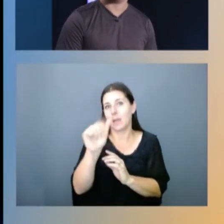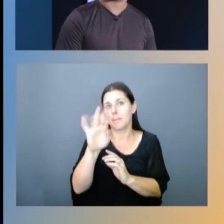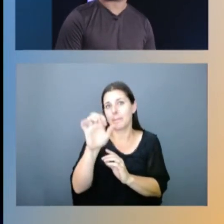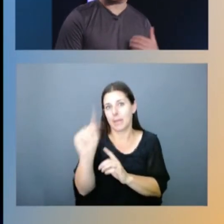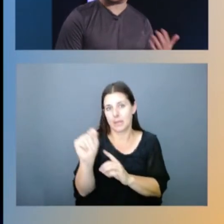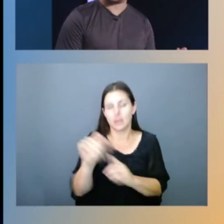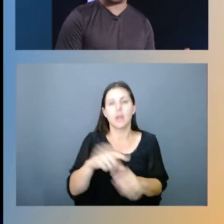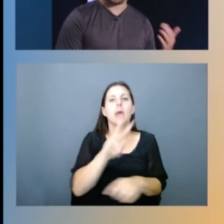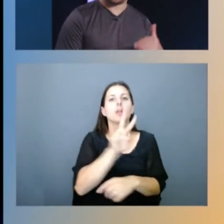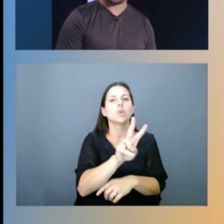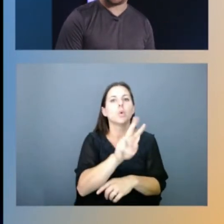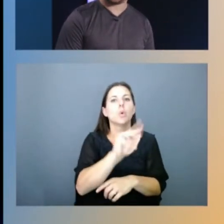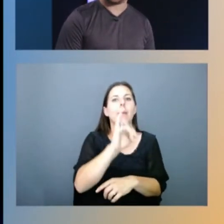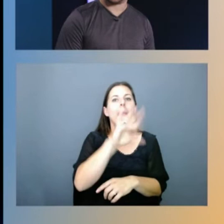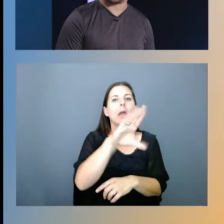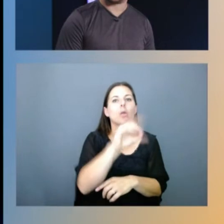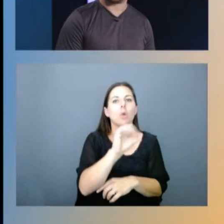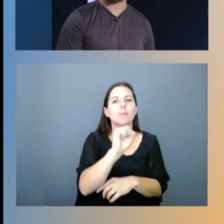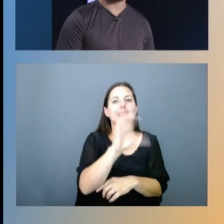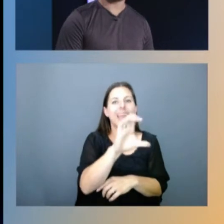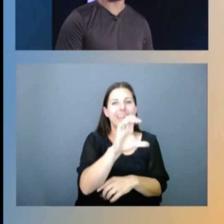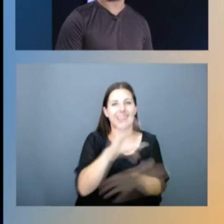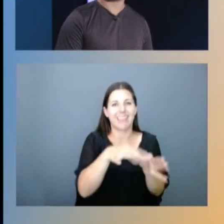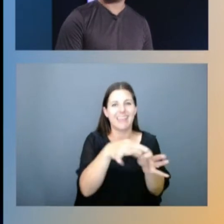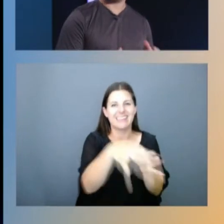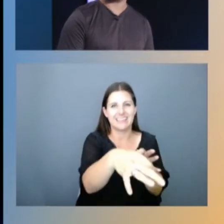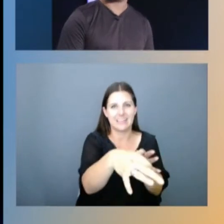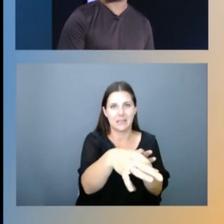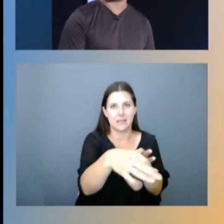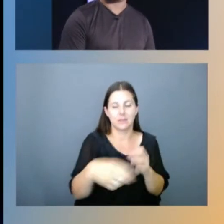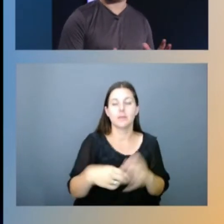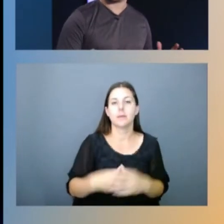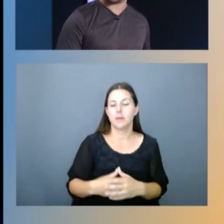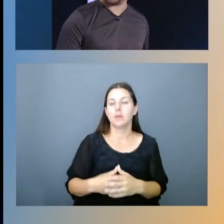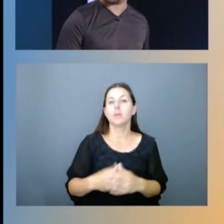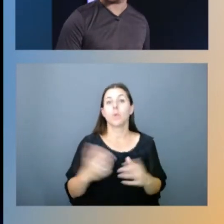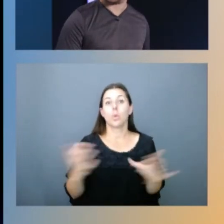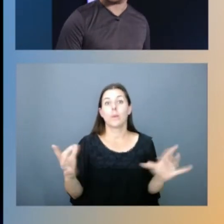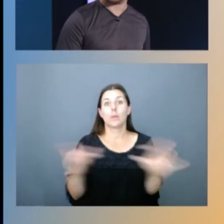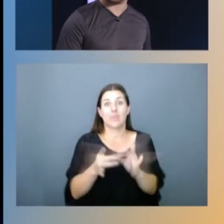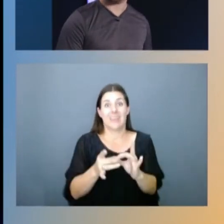So very high bandwidth, very low latency. And when you need to connect multiple servers together,